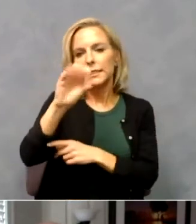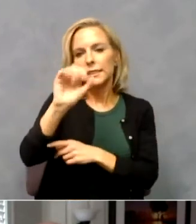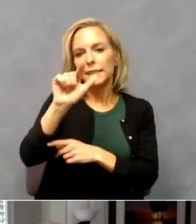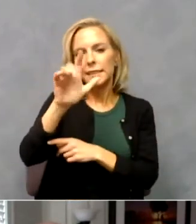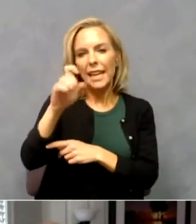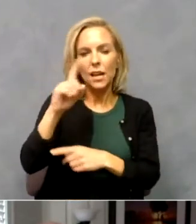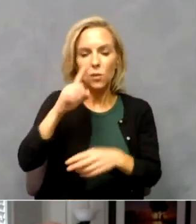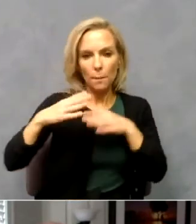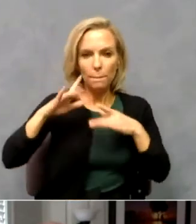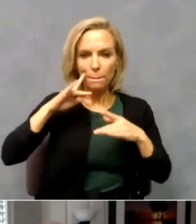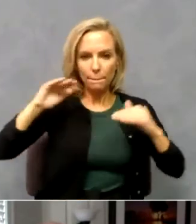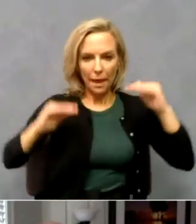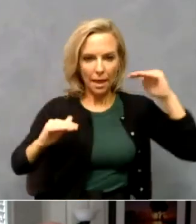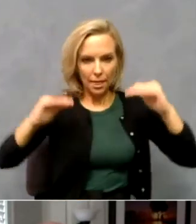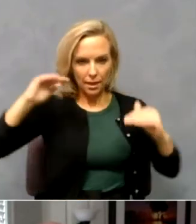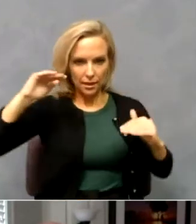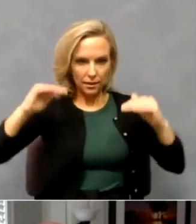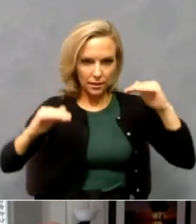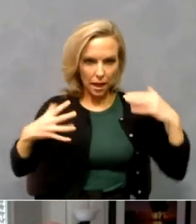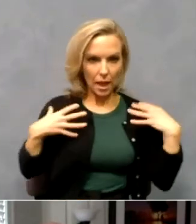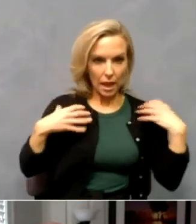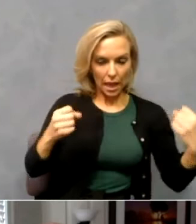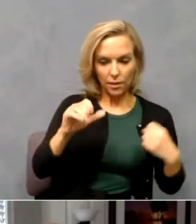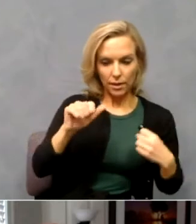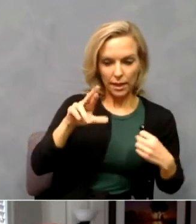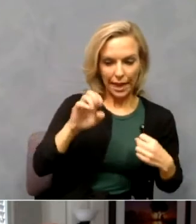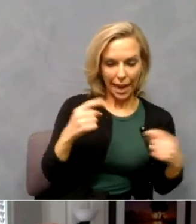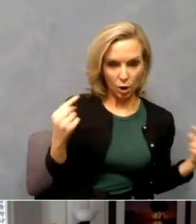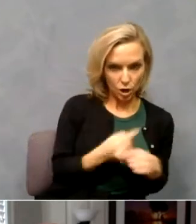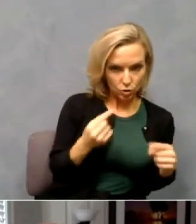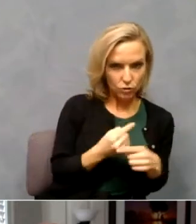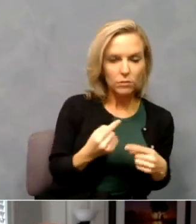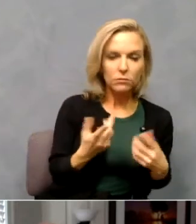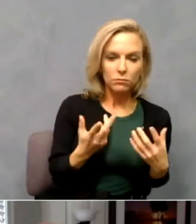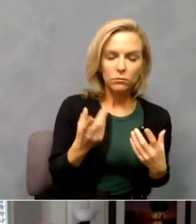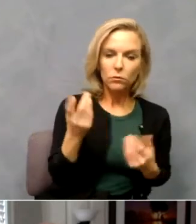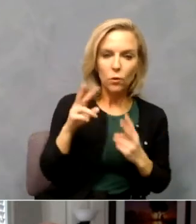is health care, injury or harm and mortality, which is death with the